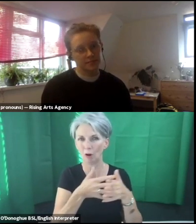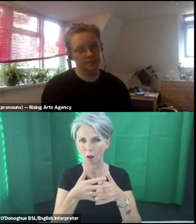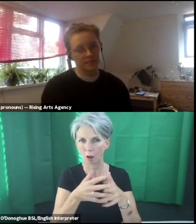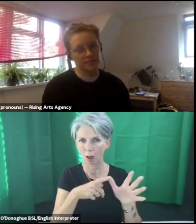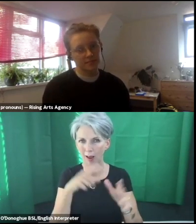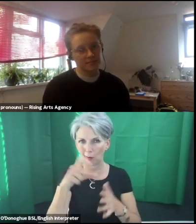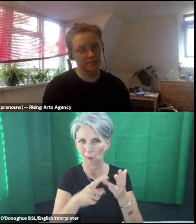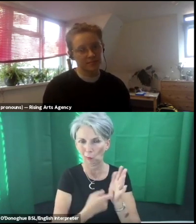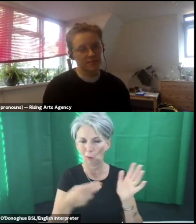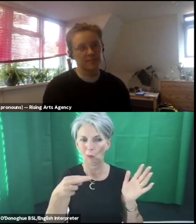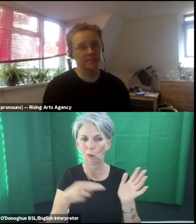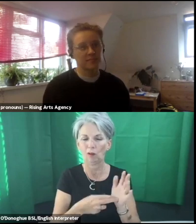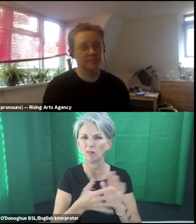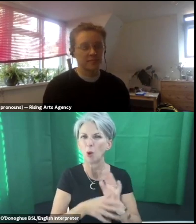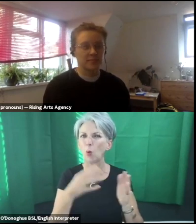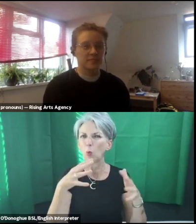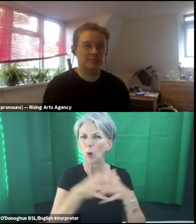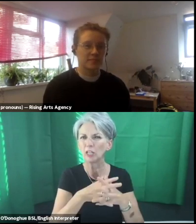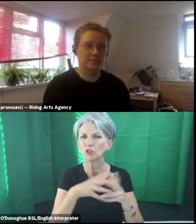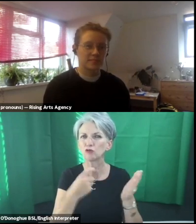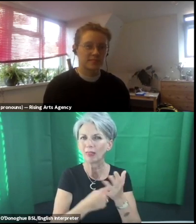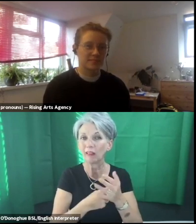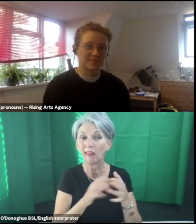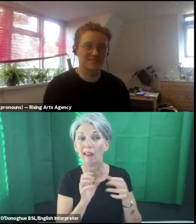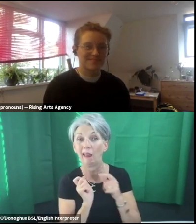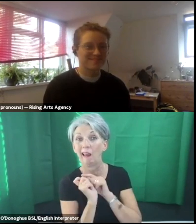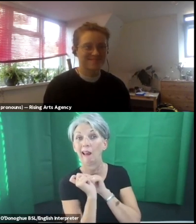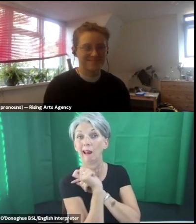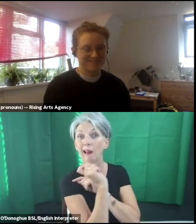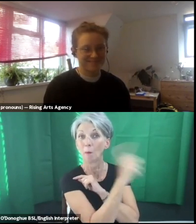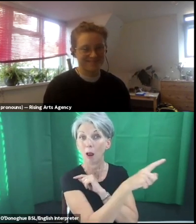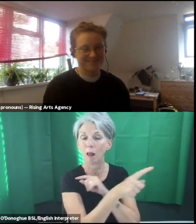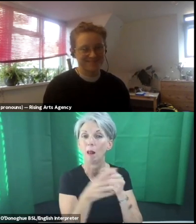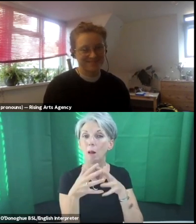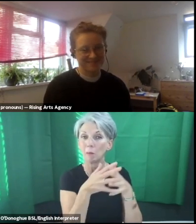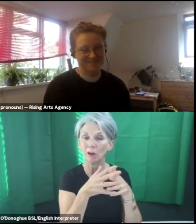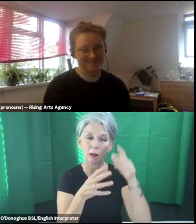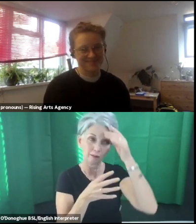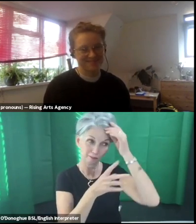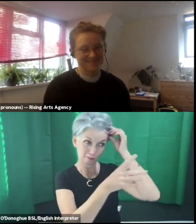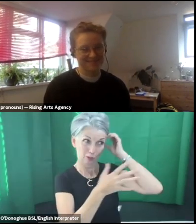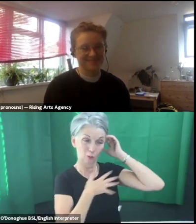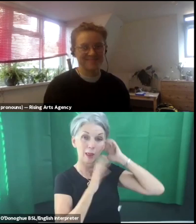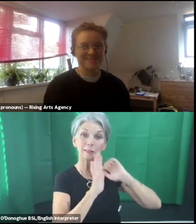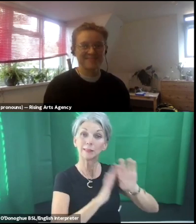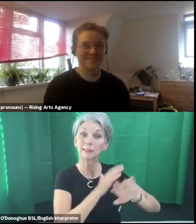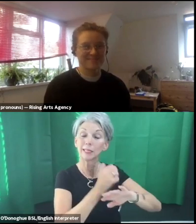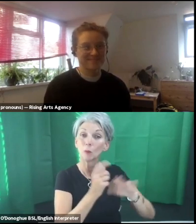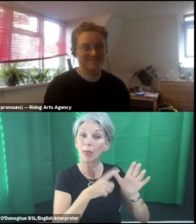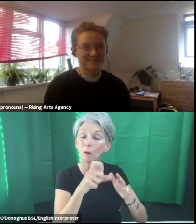guy called Wade Rathke, we sent him an email basically and said, "Hey, we want to start up ACORN in the UK. How do you feel about that?"